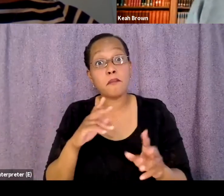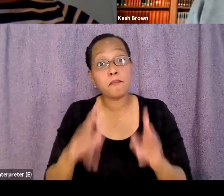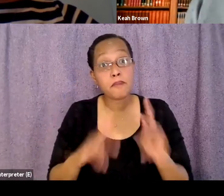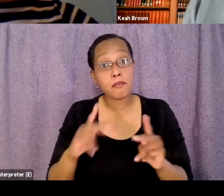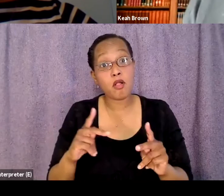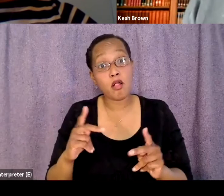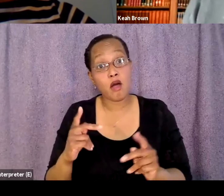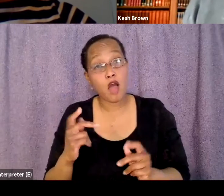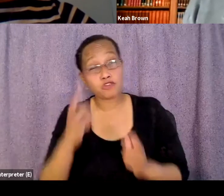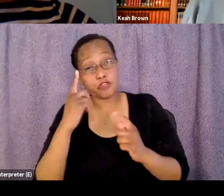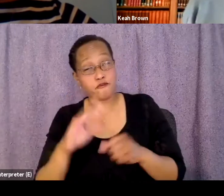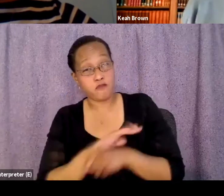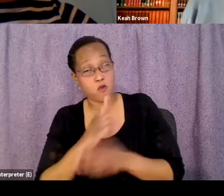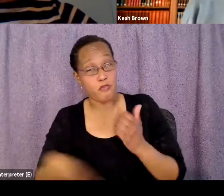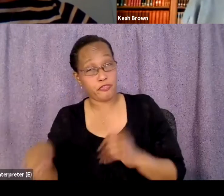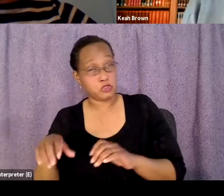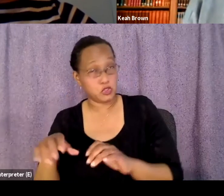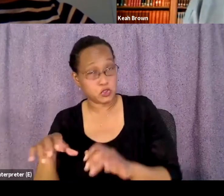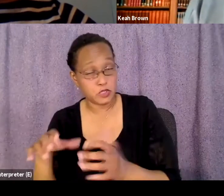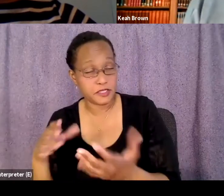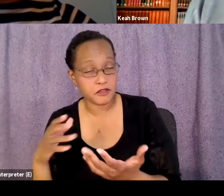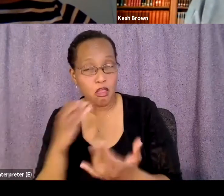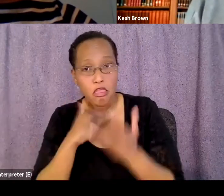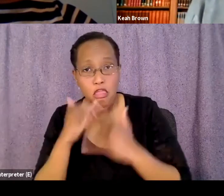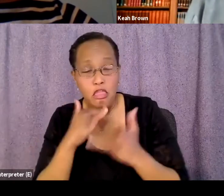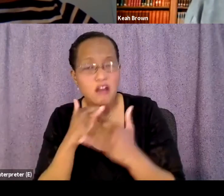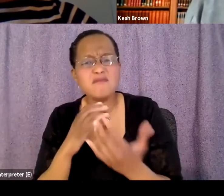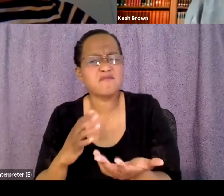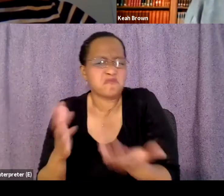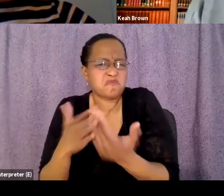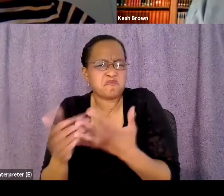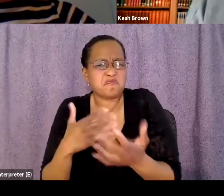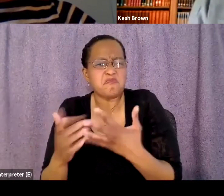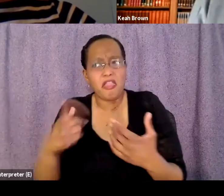Keah Brown: they're still out there and they're still you know gaining audiences and getting